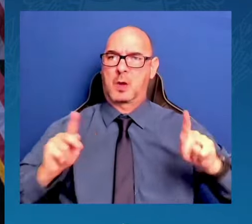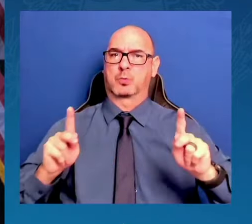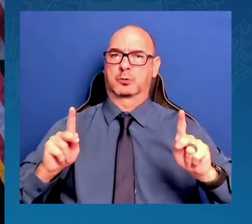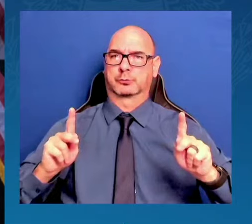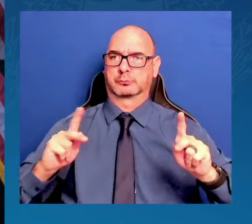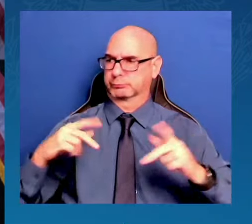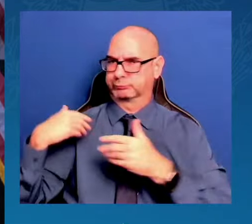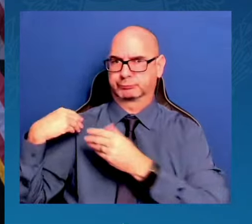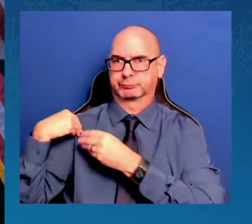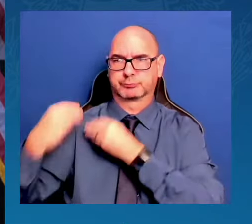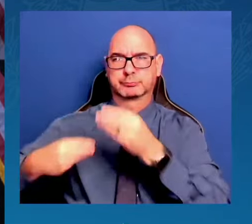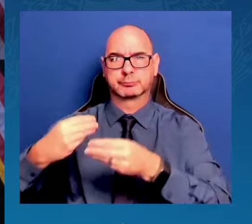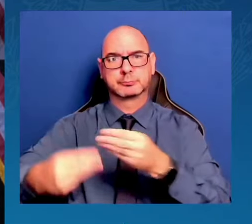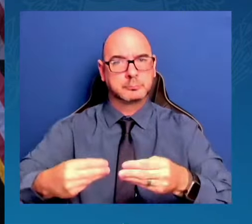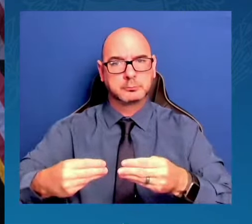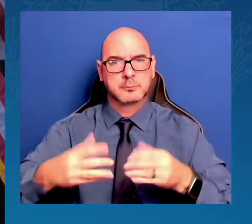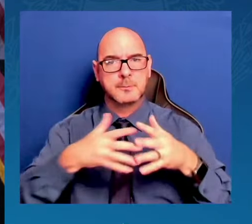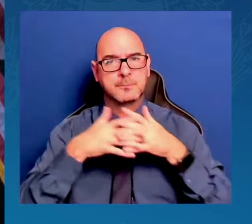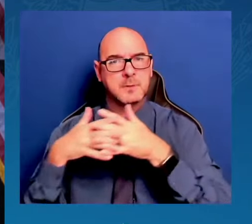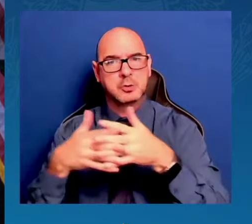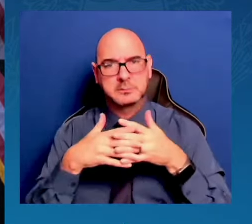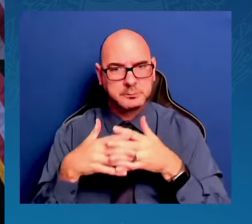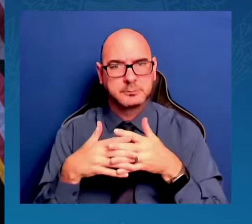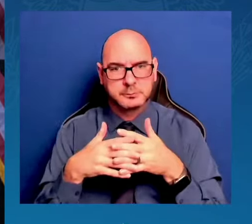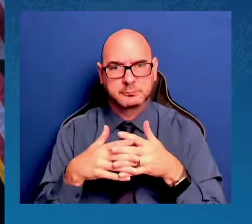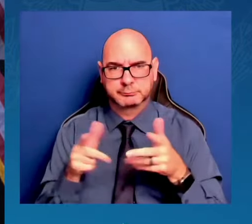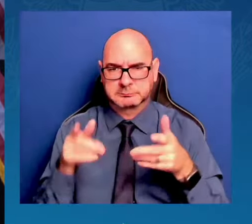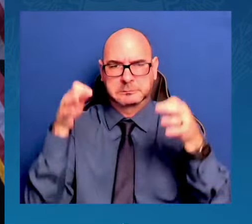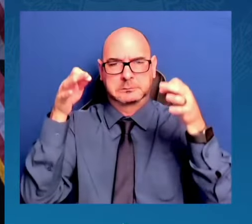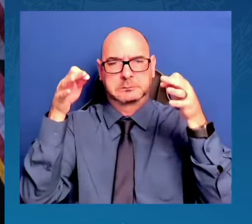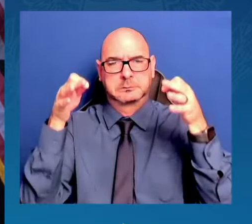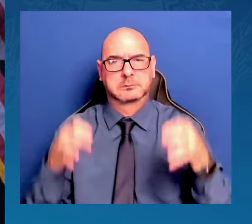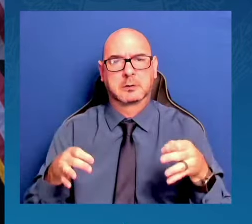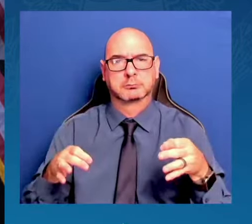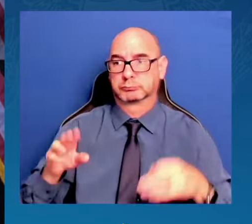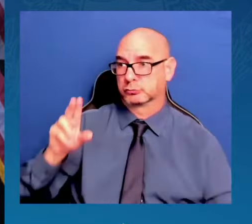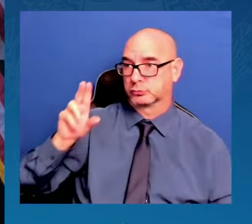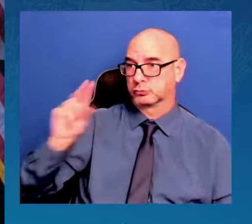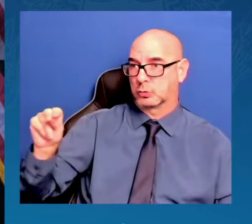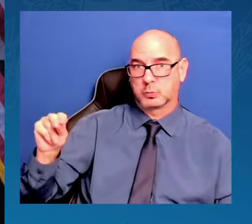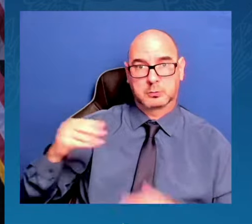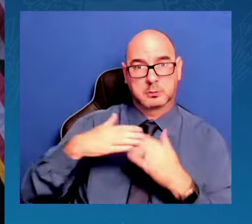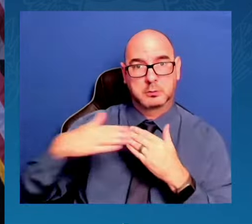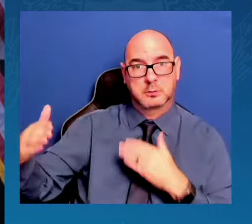to chart their own course and decide their own future